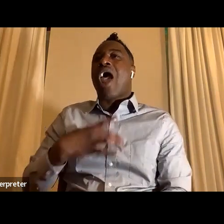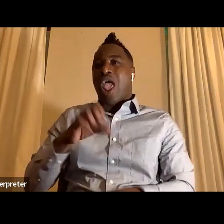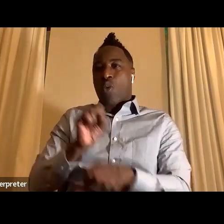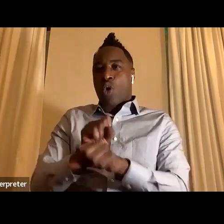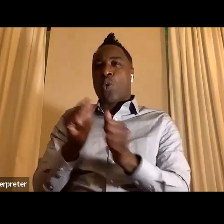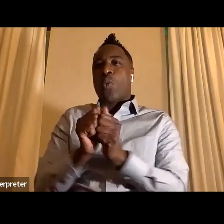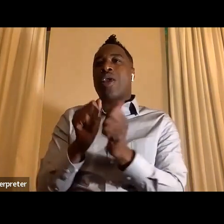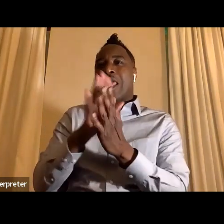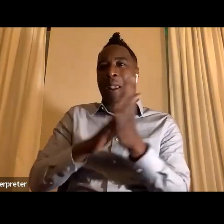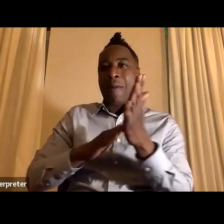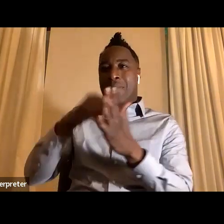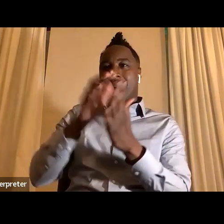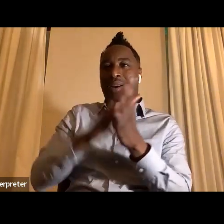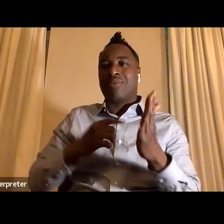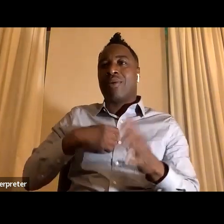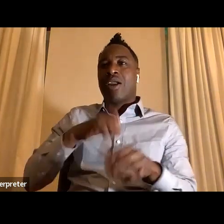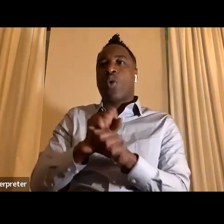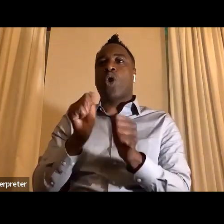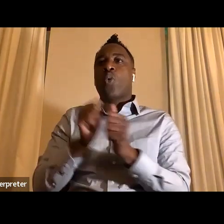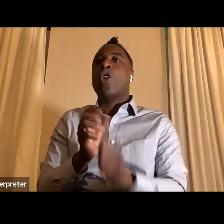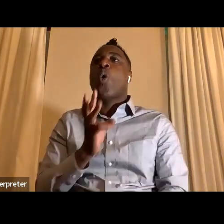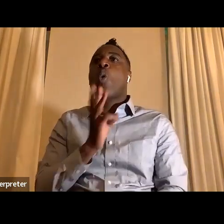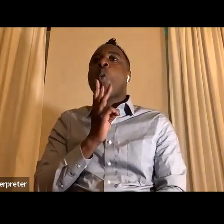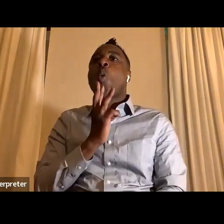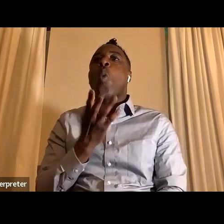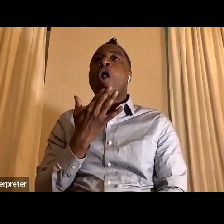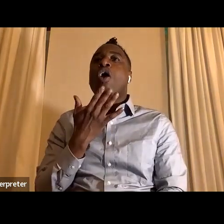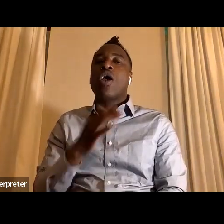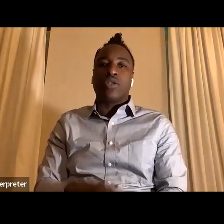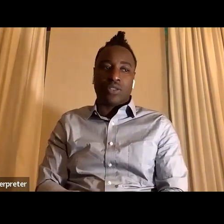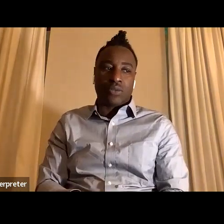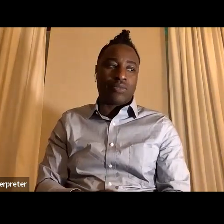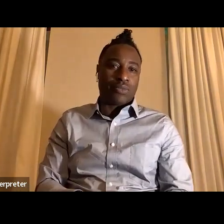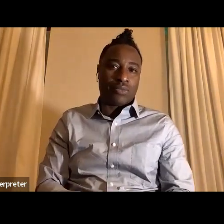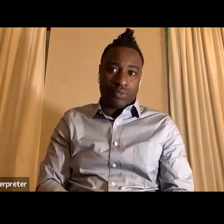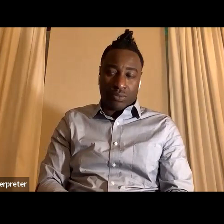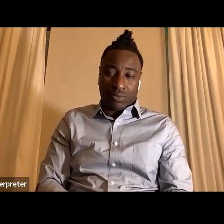I work with watercolors, but more recently,